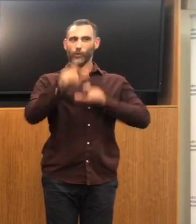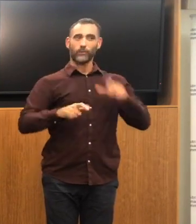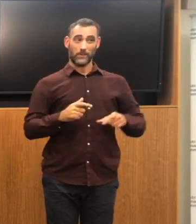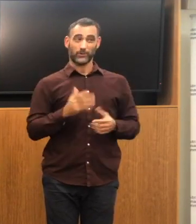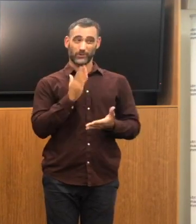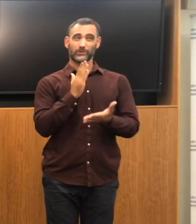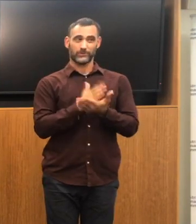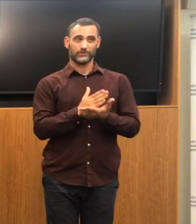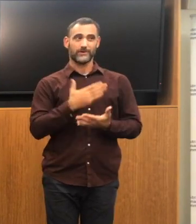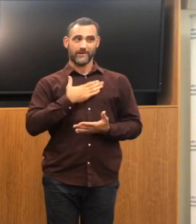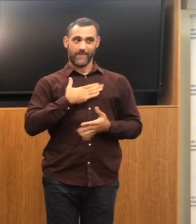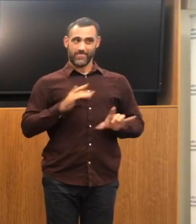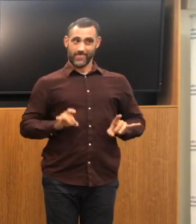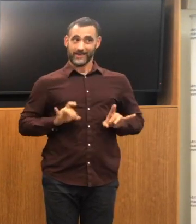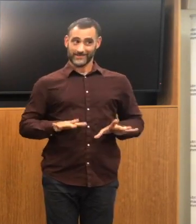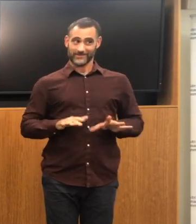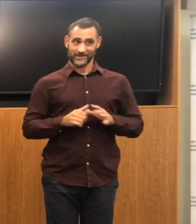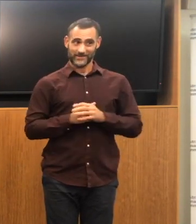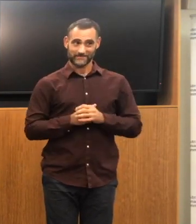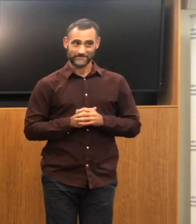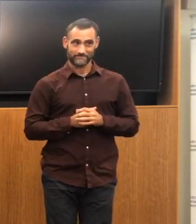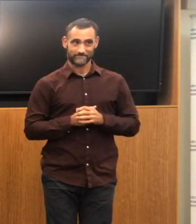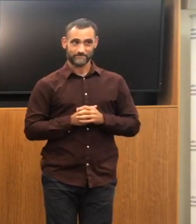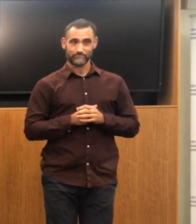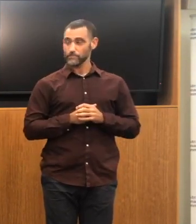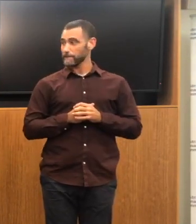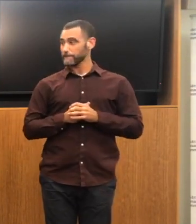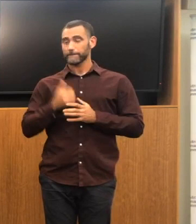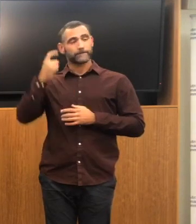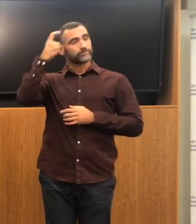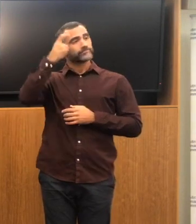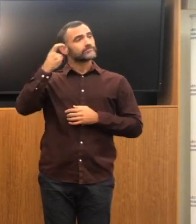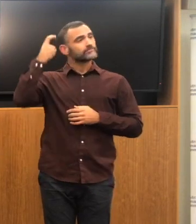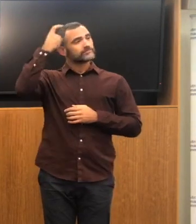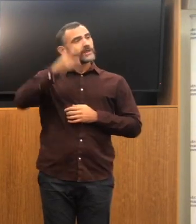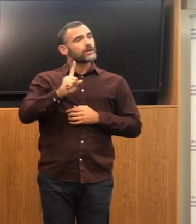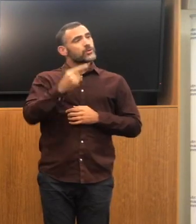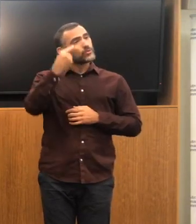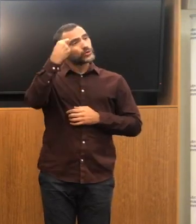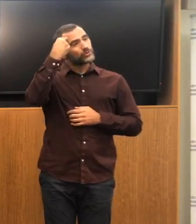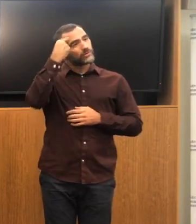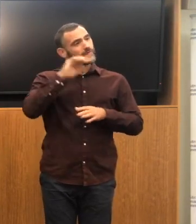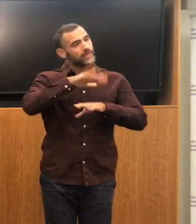(audience giggling) So what do you think about the refugee situation here in Australia?